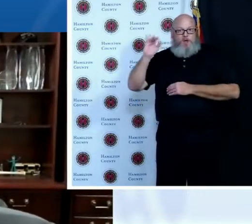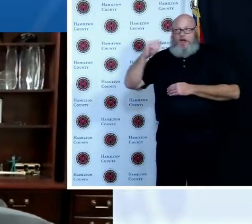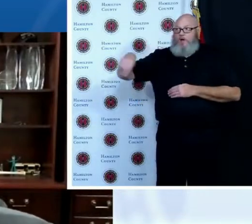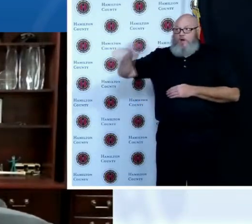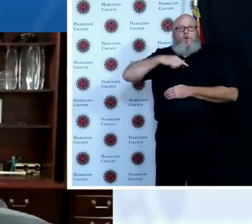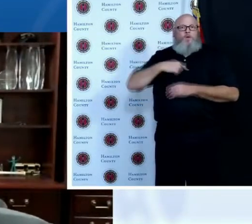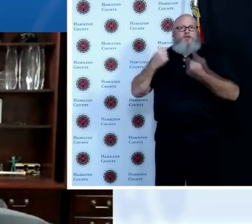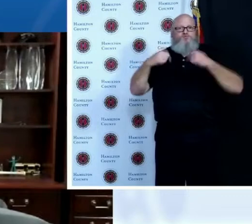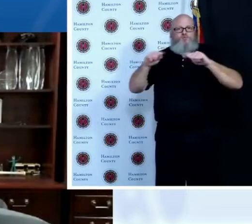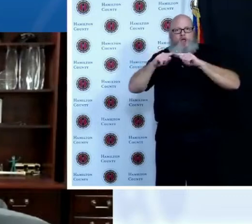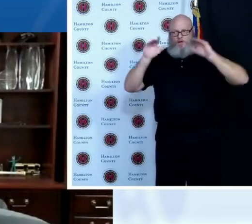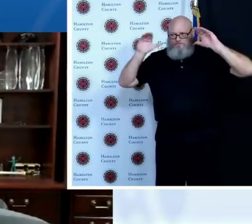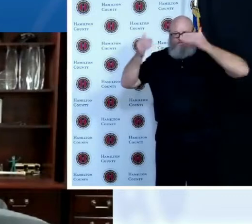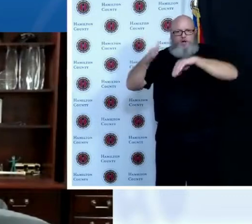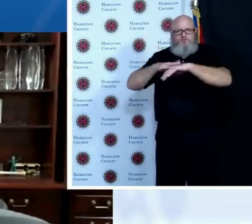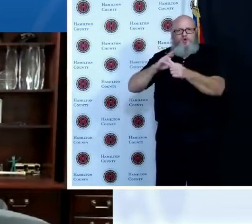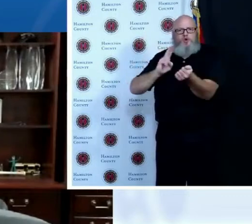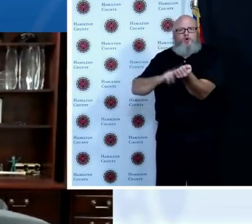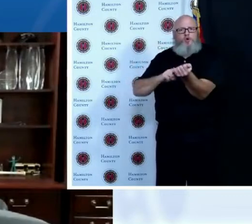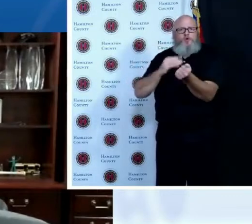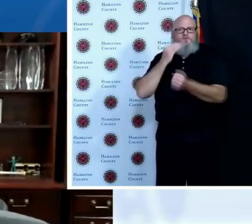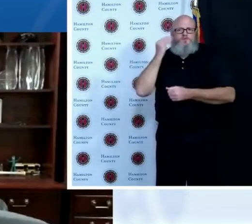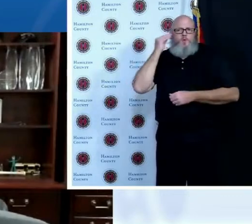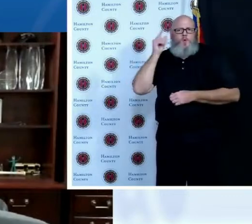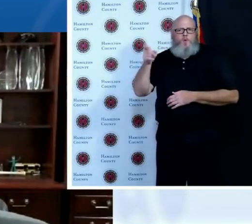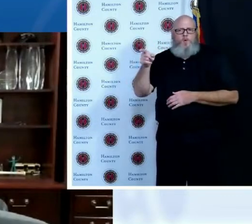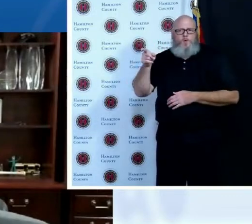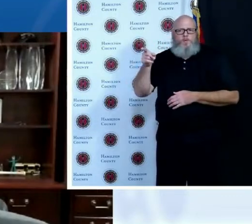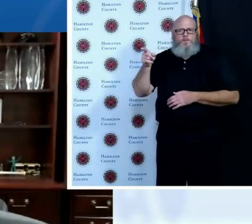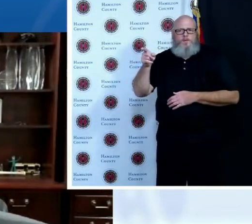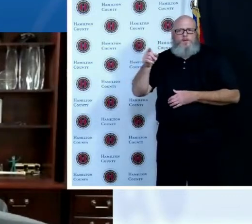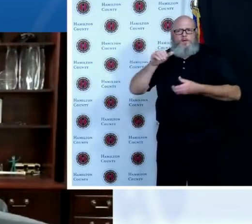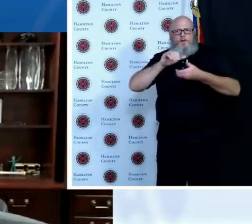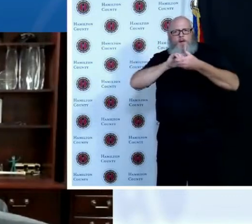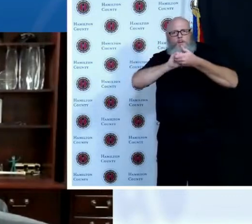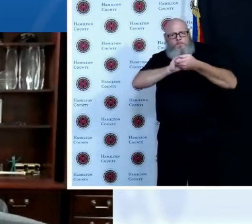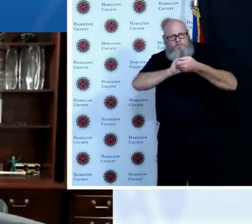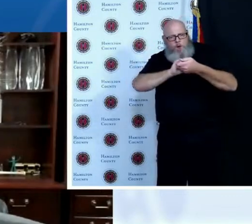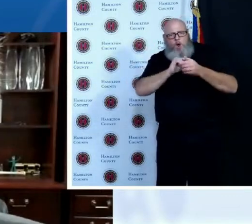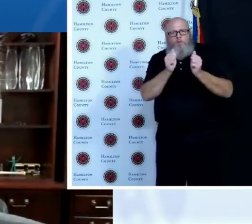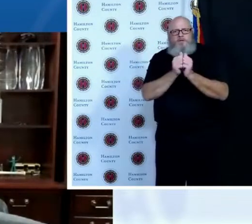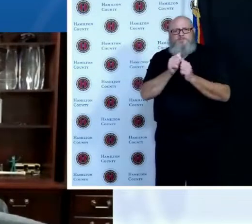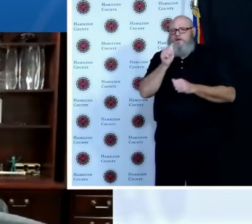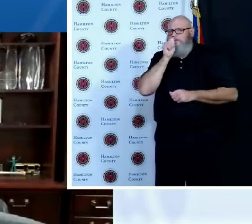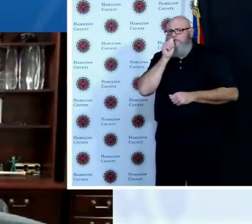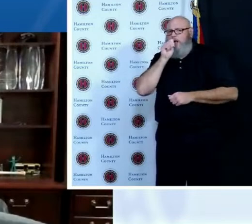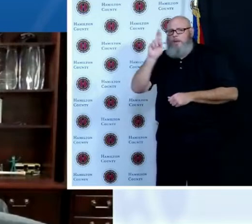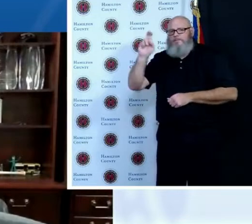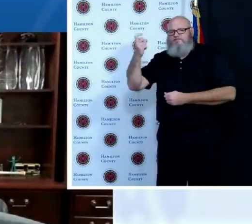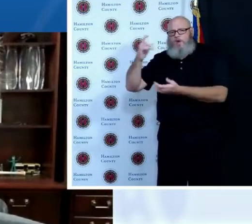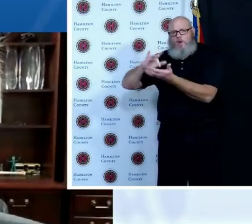that is again proceeding well though there's been a little bit more hesitancy reported among some of